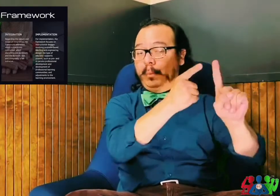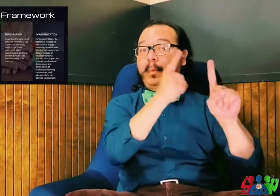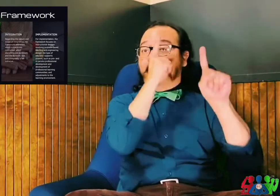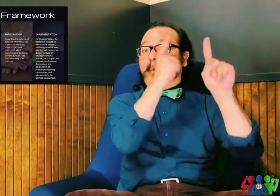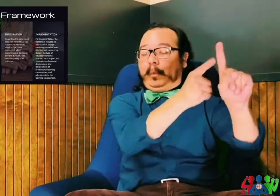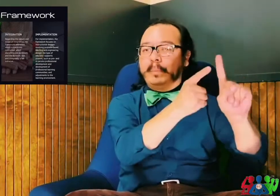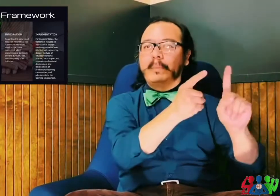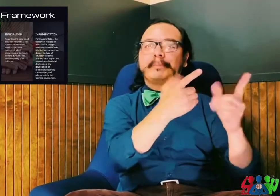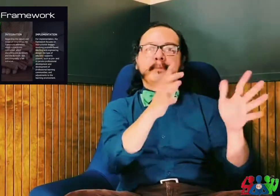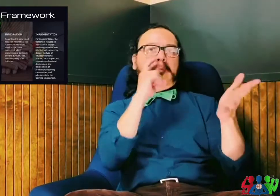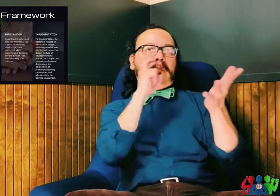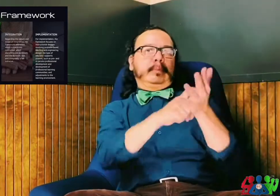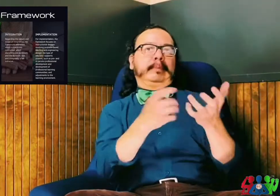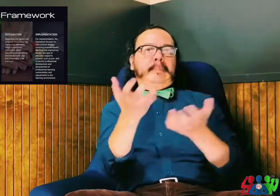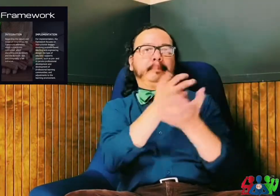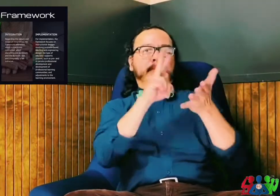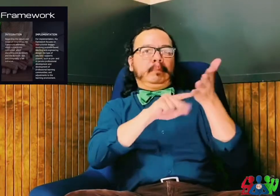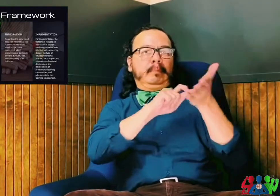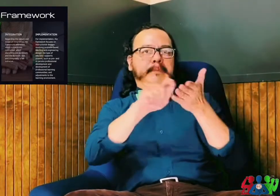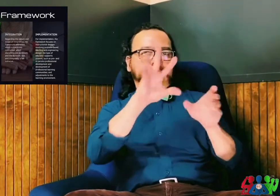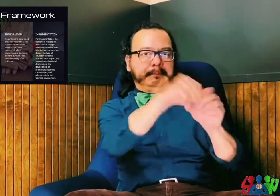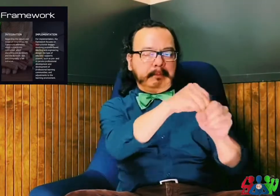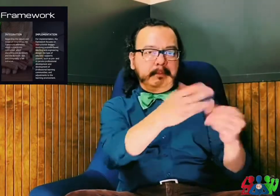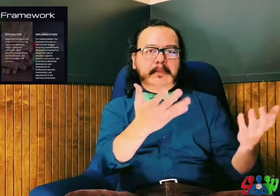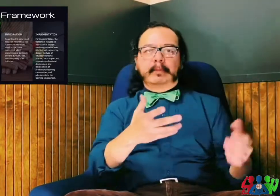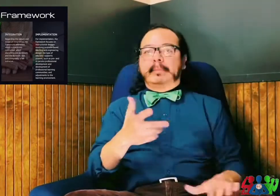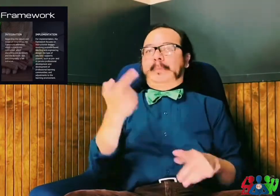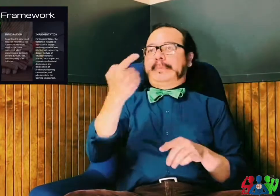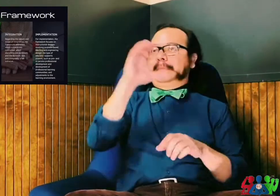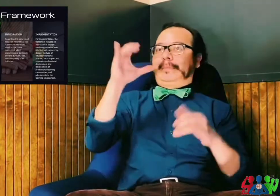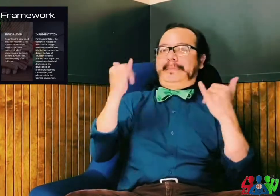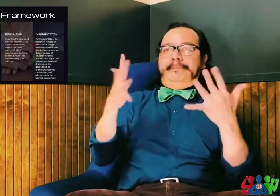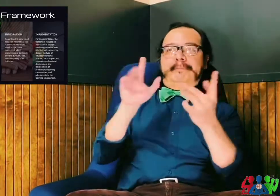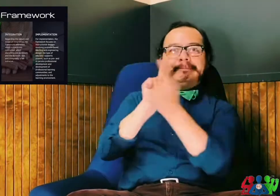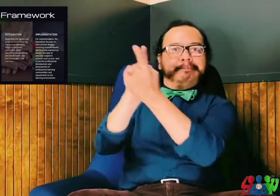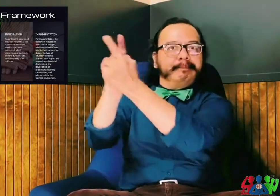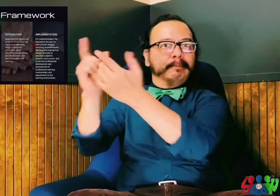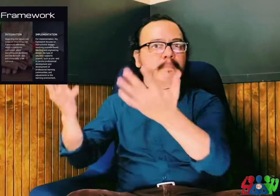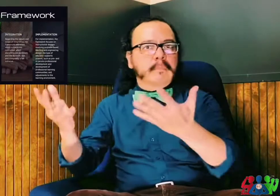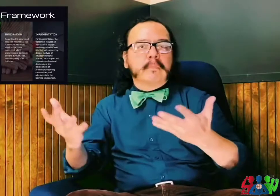Goals identified in the framework include building STEM literacy and 21st century competencies;